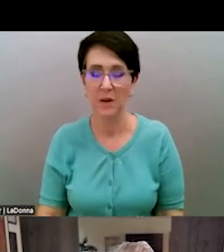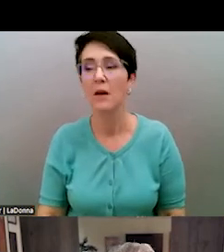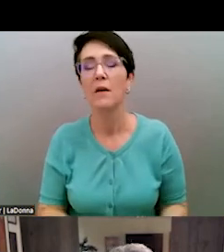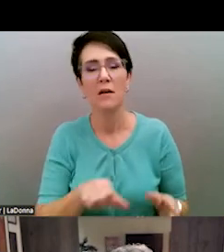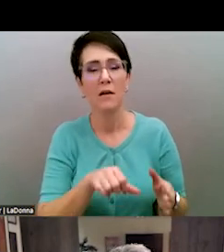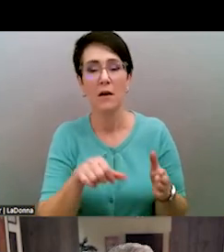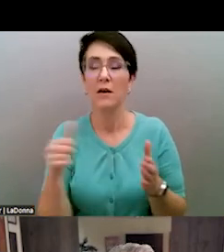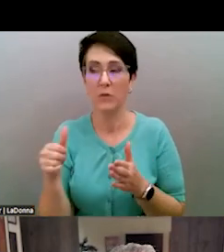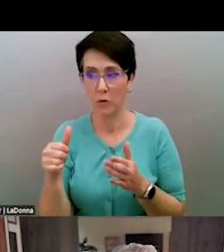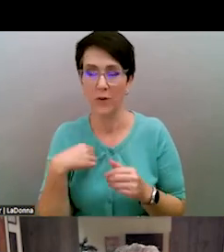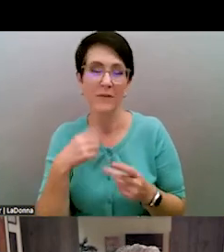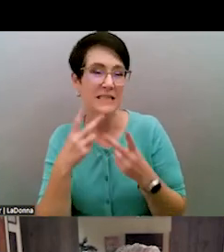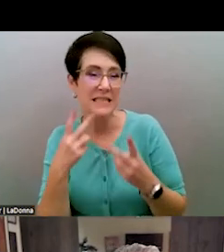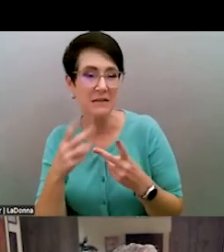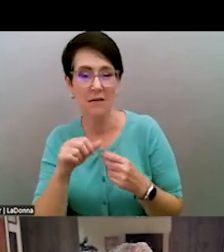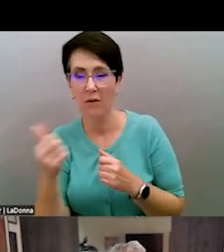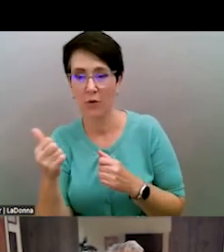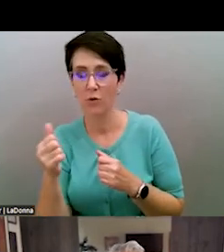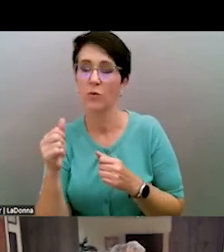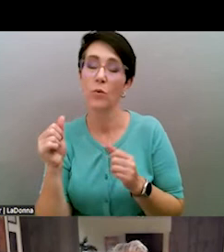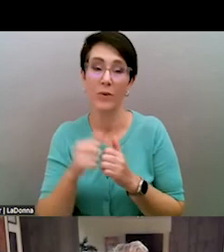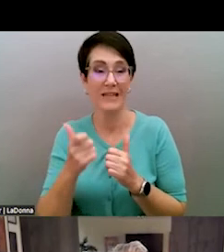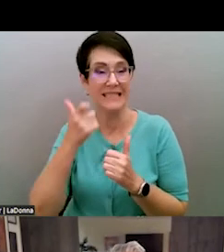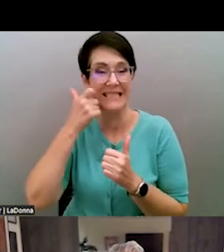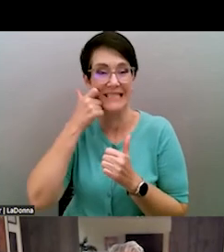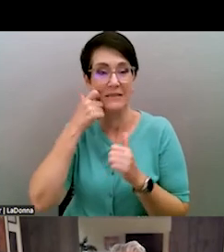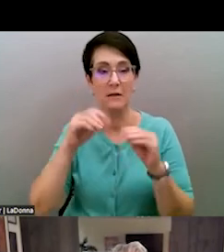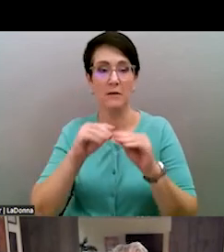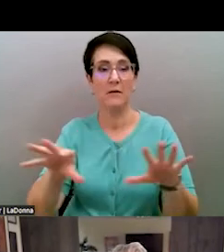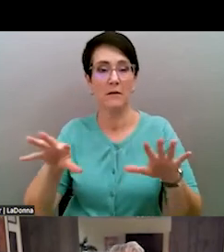WE HAVE SEEN A LOT OF THINGS WITH THINGS THAT HAVE COME OUT, RECENTLY IN TERMS OF